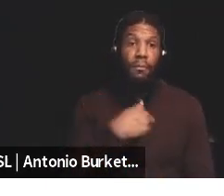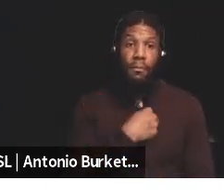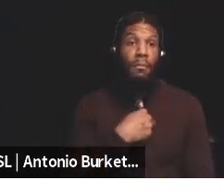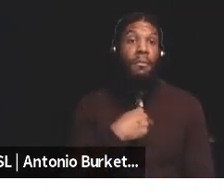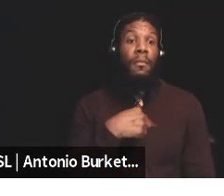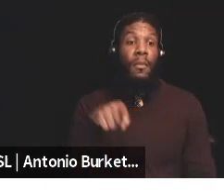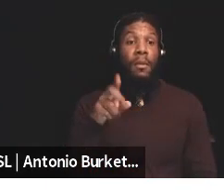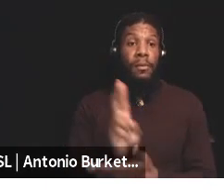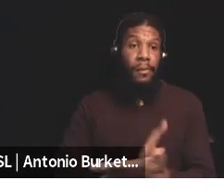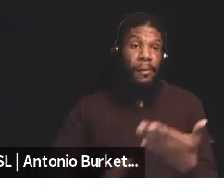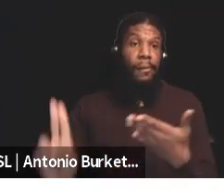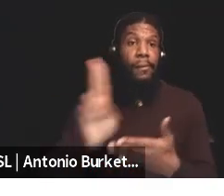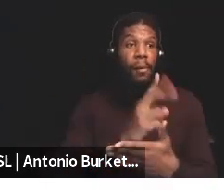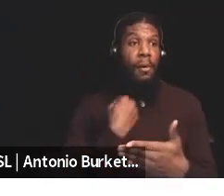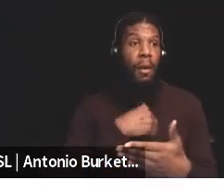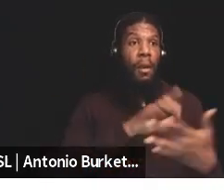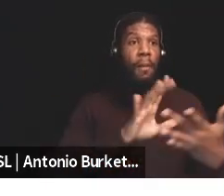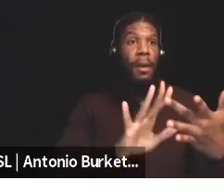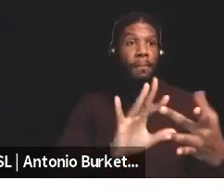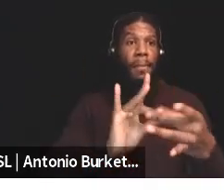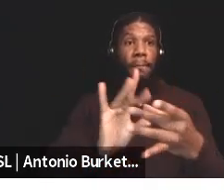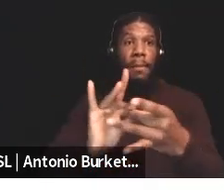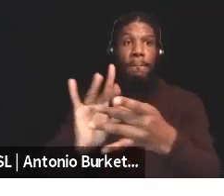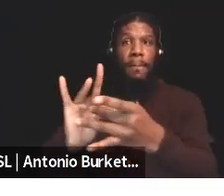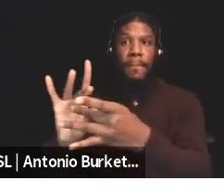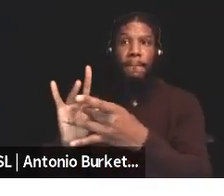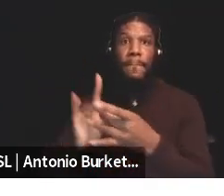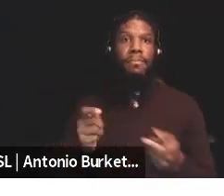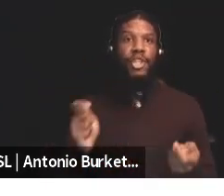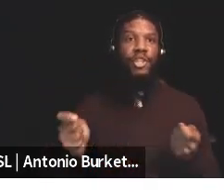year because of all the change and uncertainty we've been going through and trying to figure out